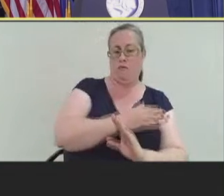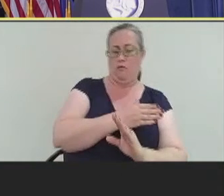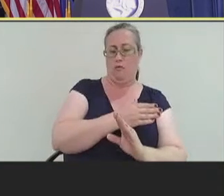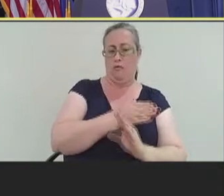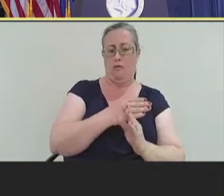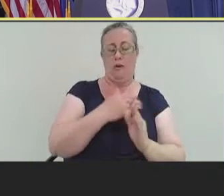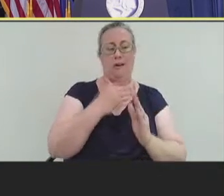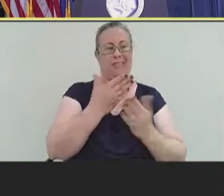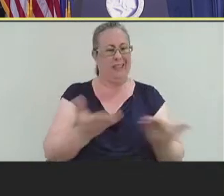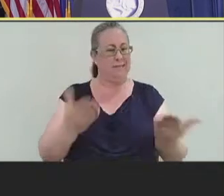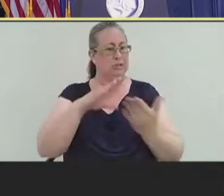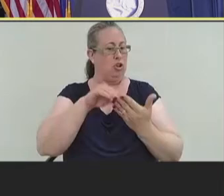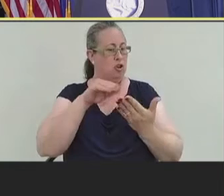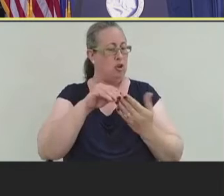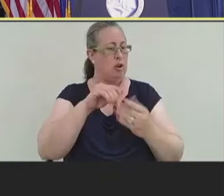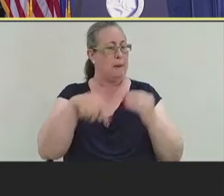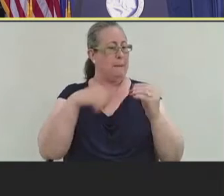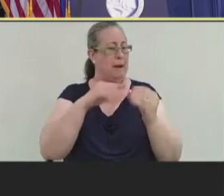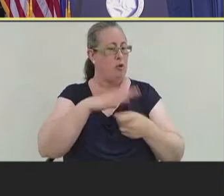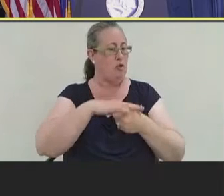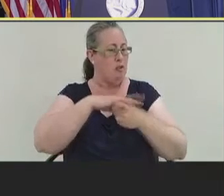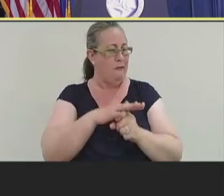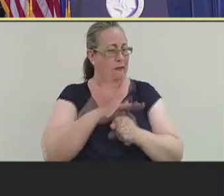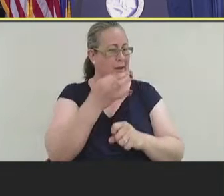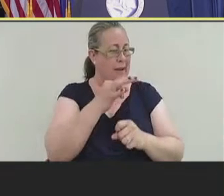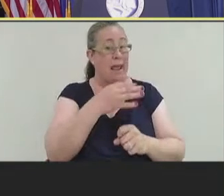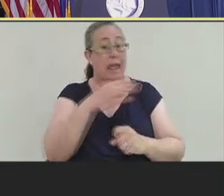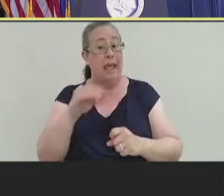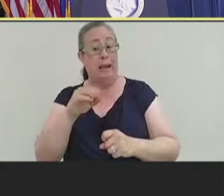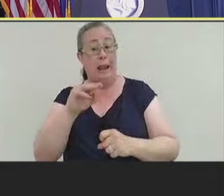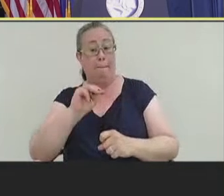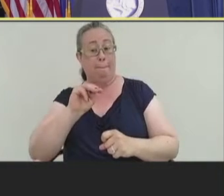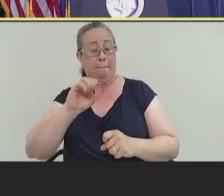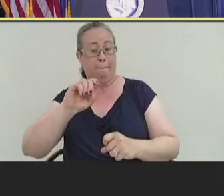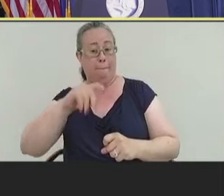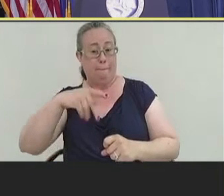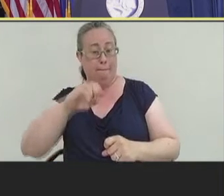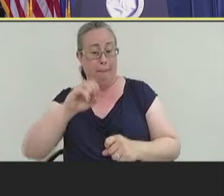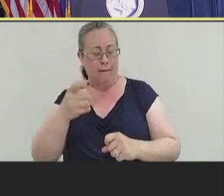Mpox response. So, I'm interested to hear your thoughts on vaccine readiness and ways that we